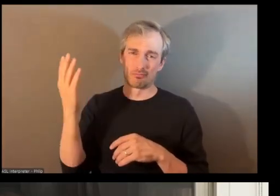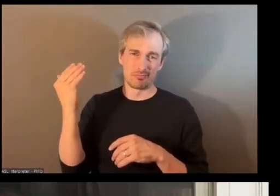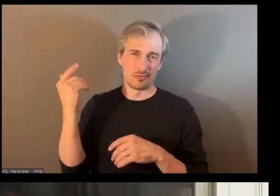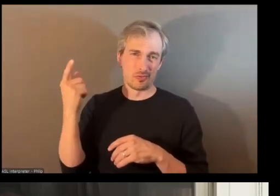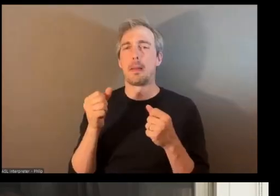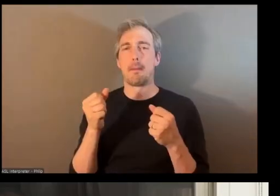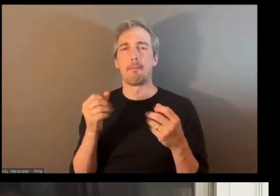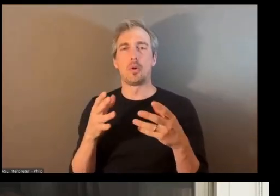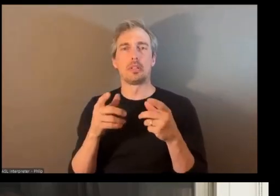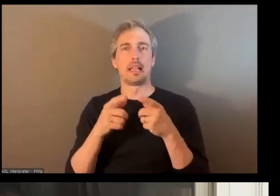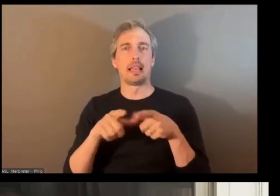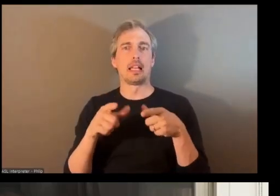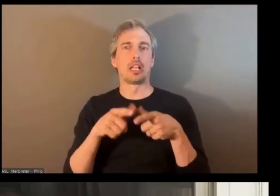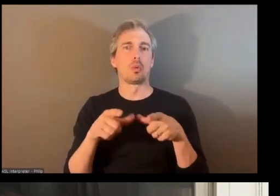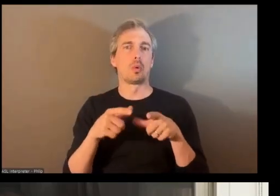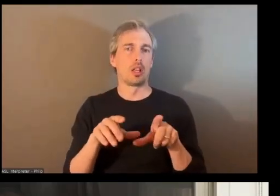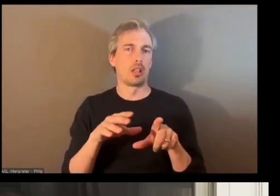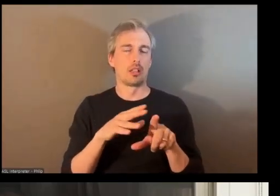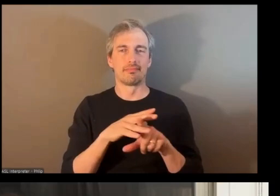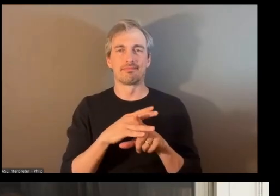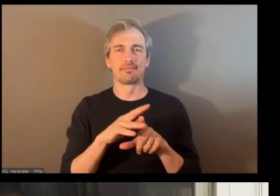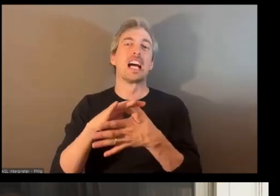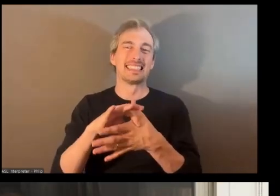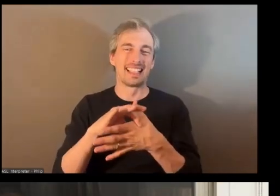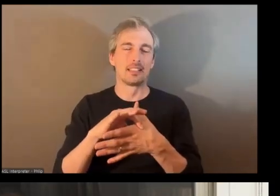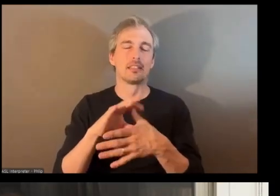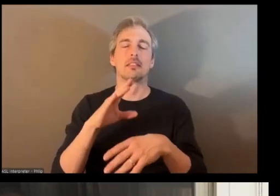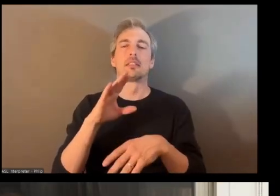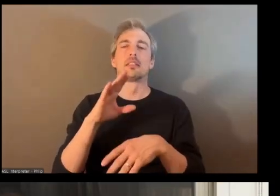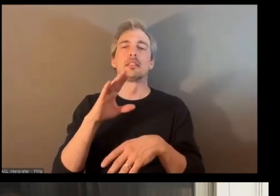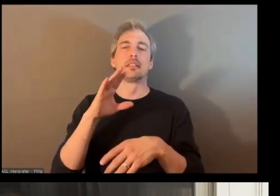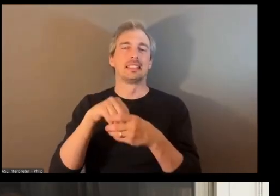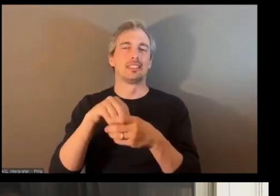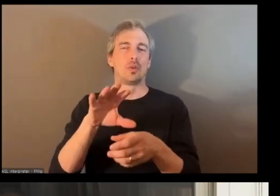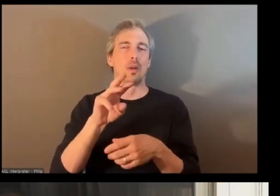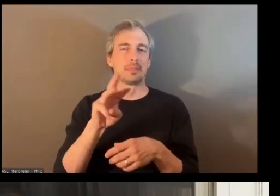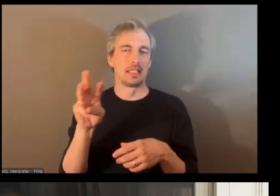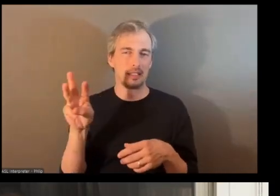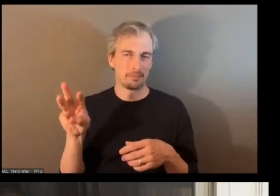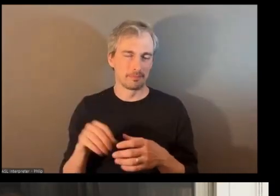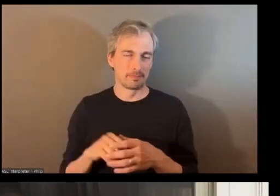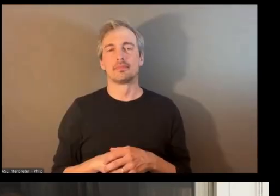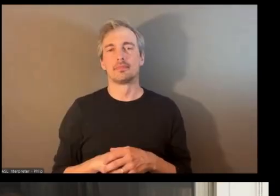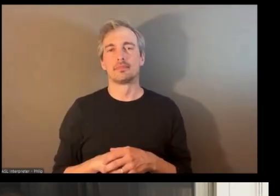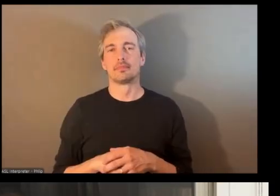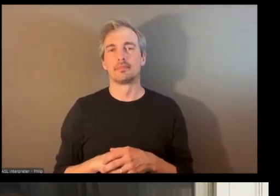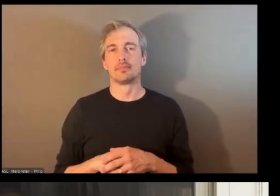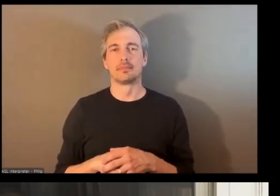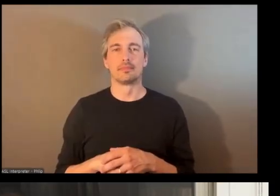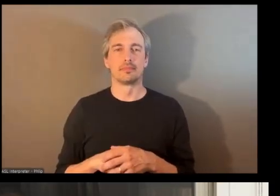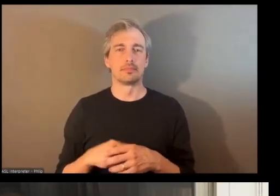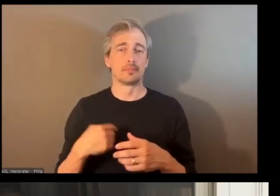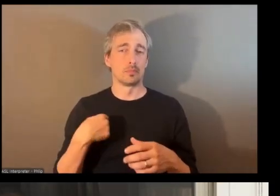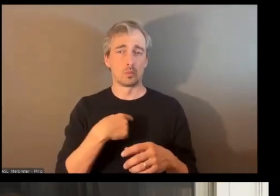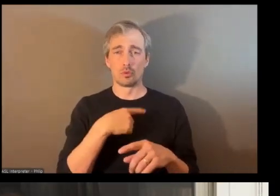multilingual content on a website. We cannot really rely on machine translation without... Not